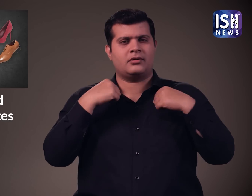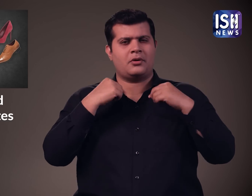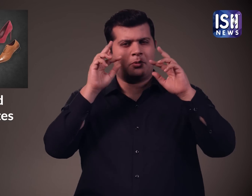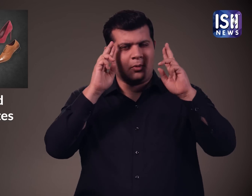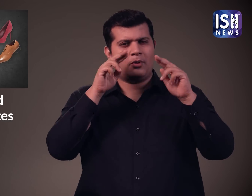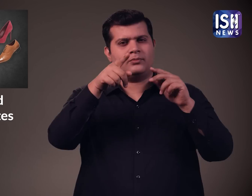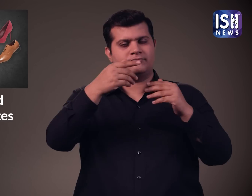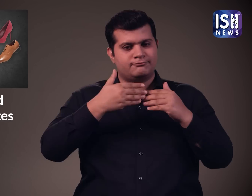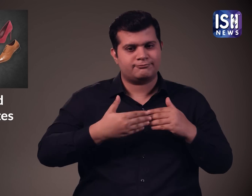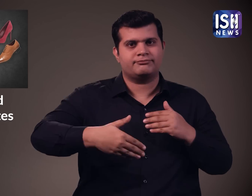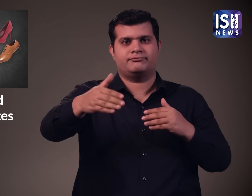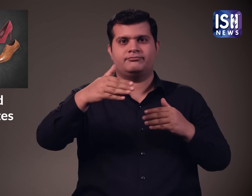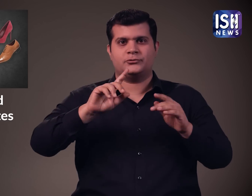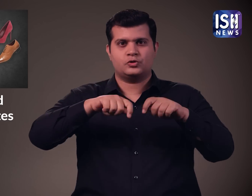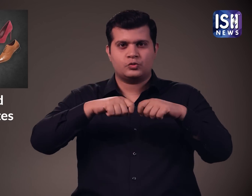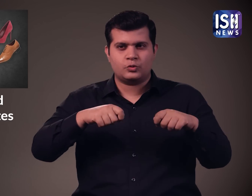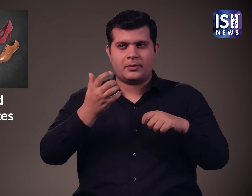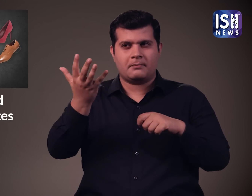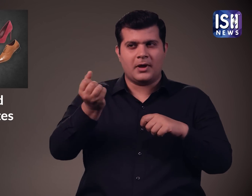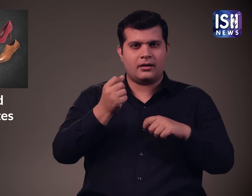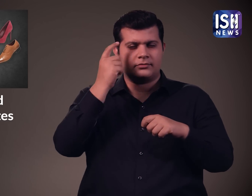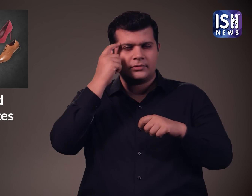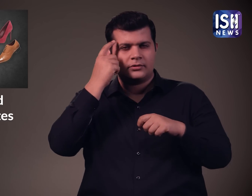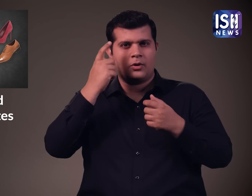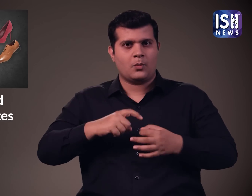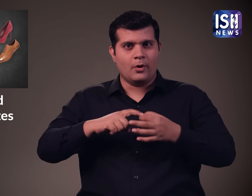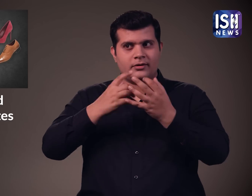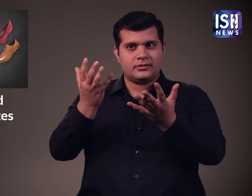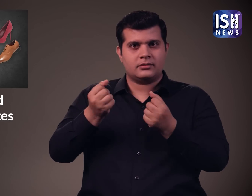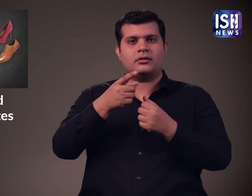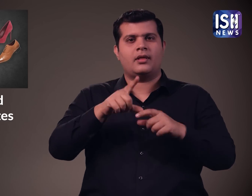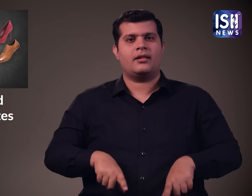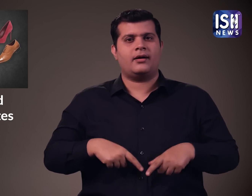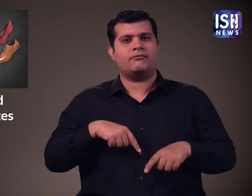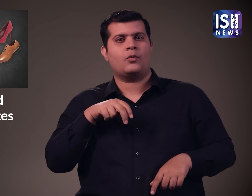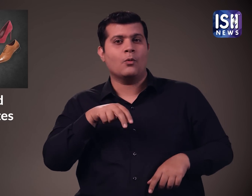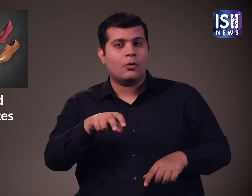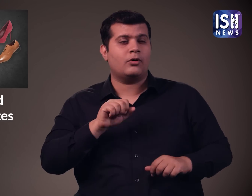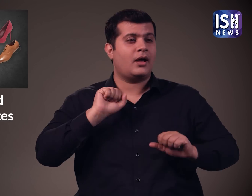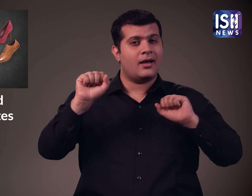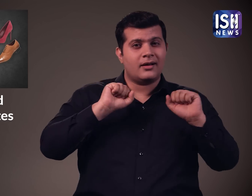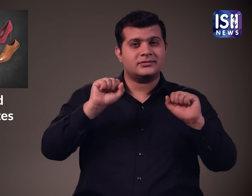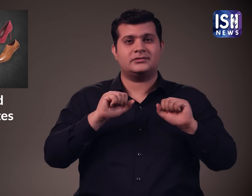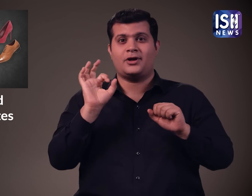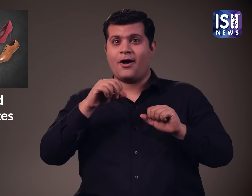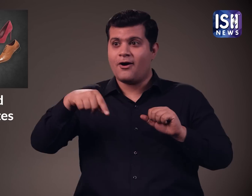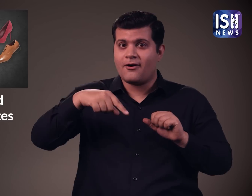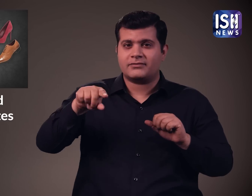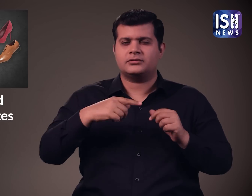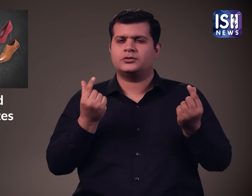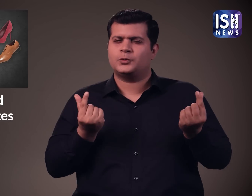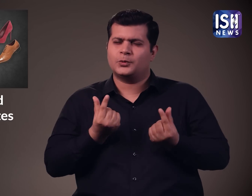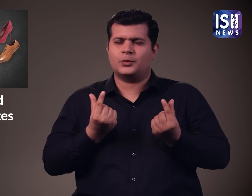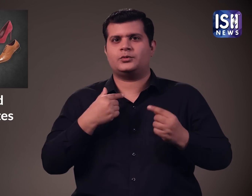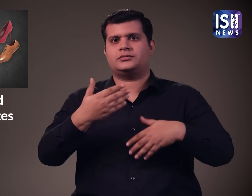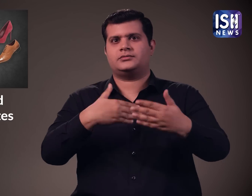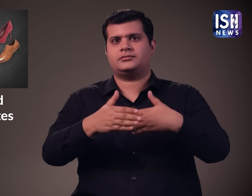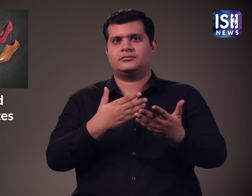I hope you will follow the tips in future and buy comfortable shoes for work, exercise etc.